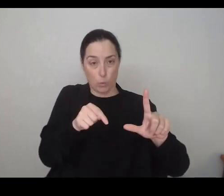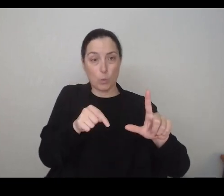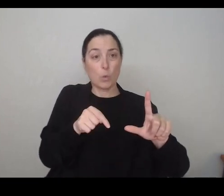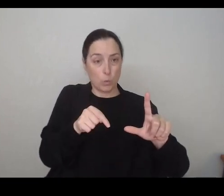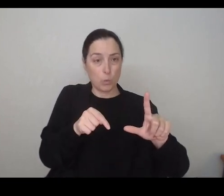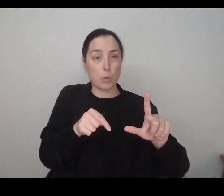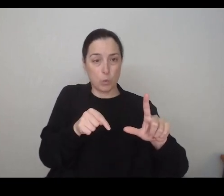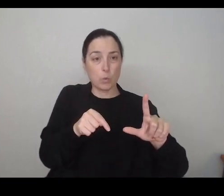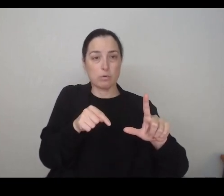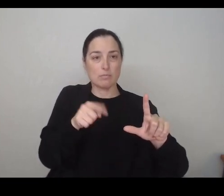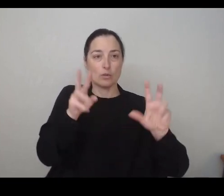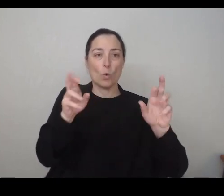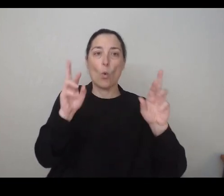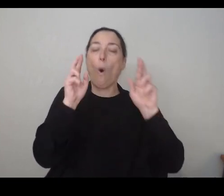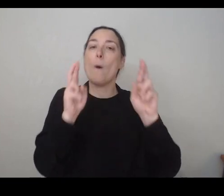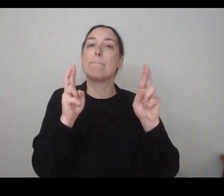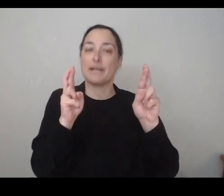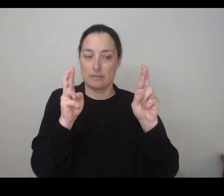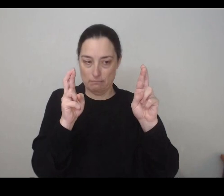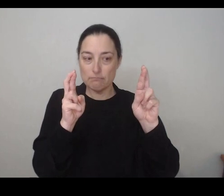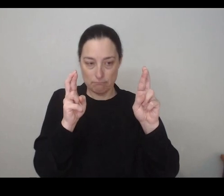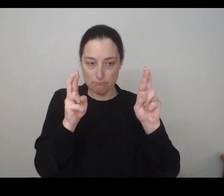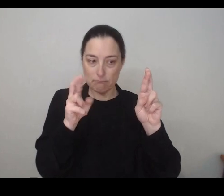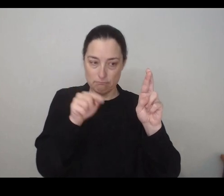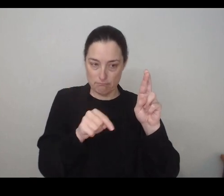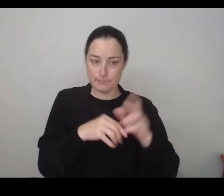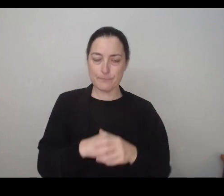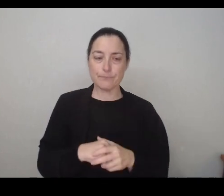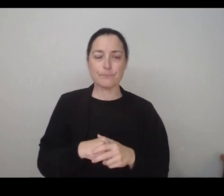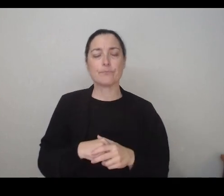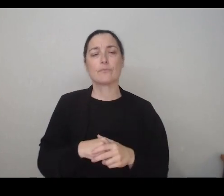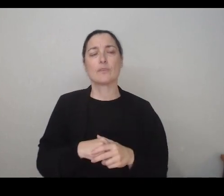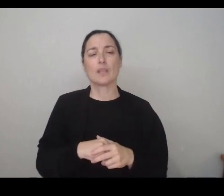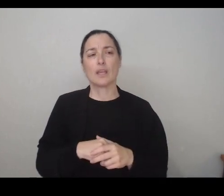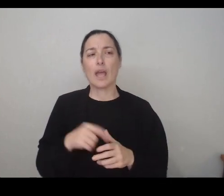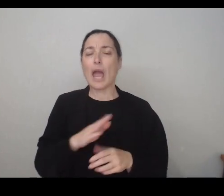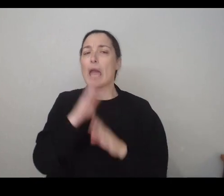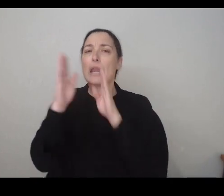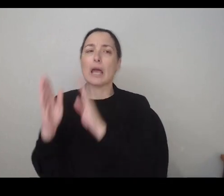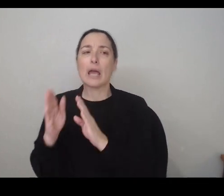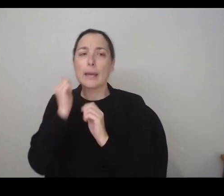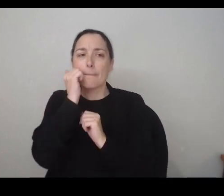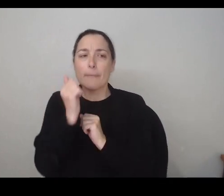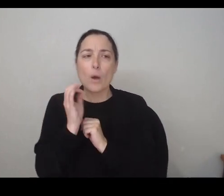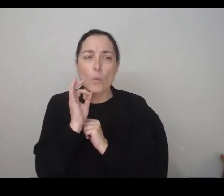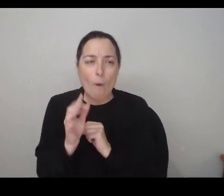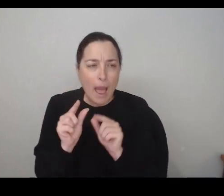which is now in the Musée d'Orsay, and the small image, black and white image, it's difficult to decipher,